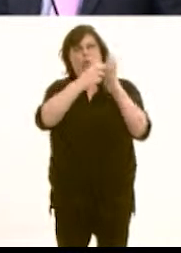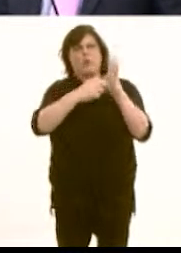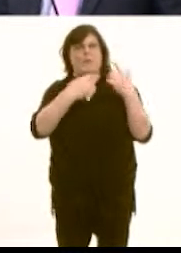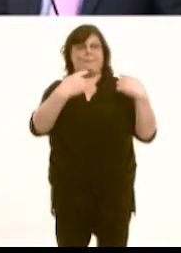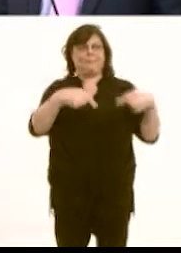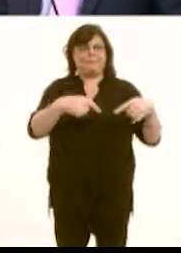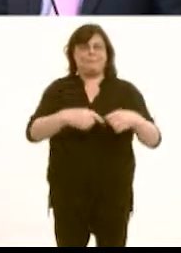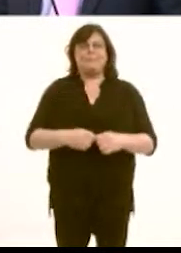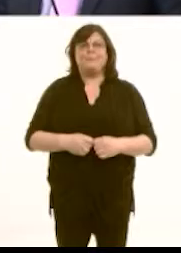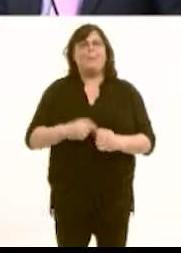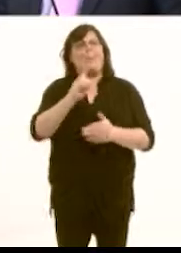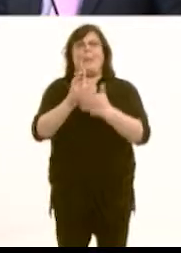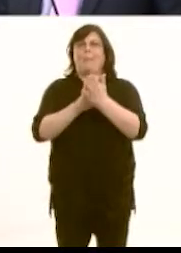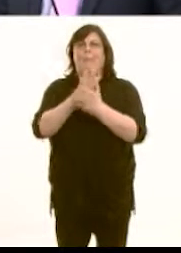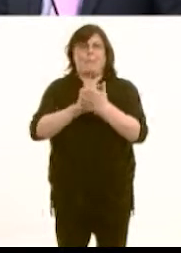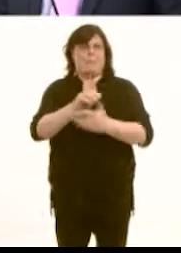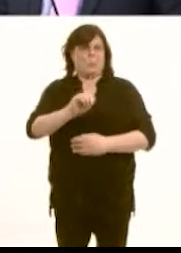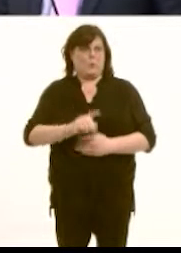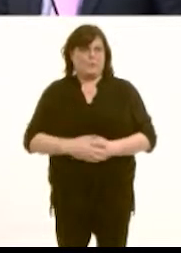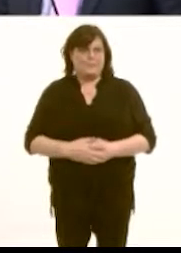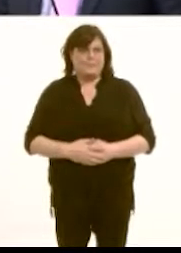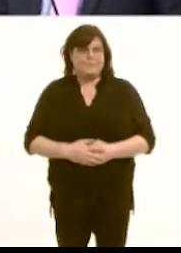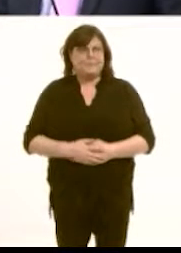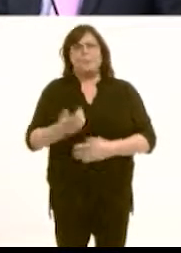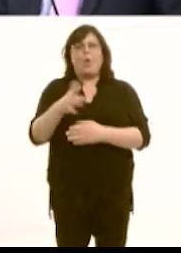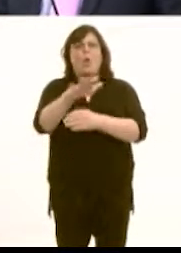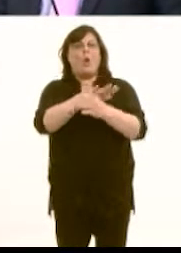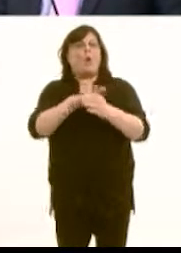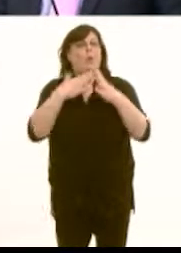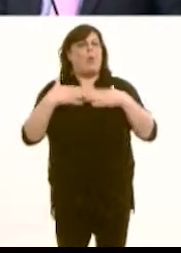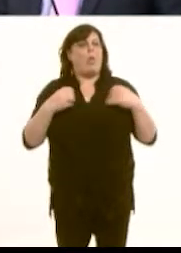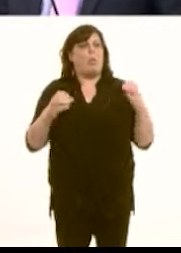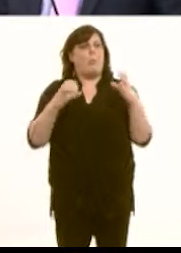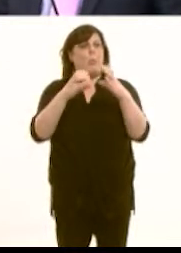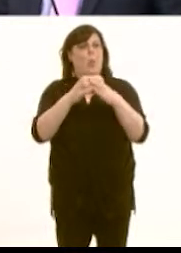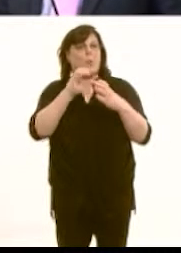What then happens is that the local health board seeks to work with those practices.